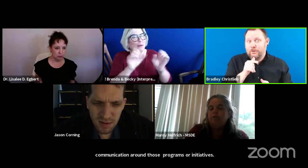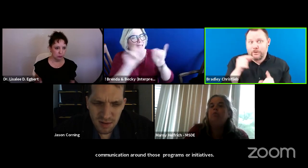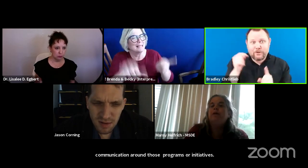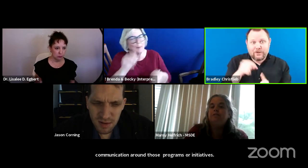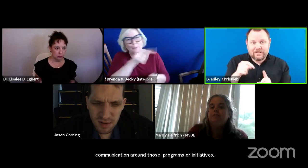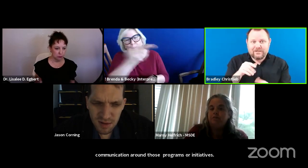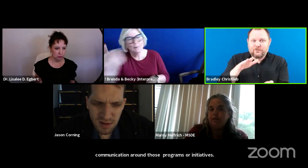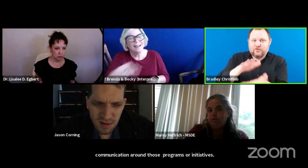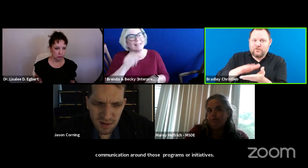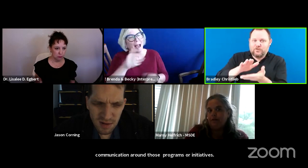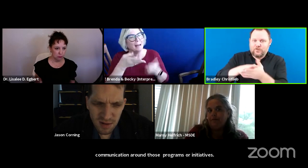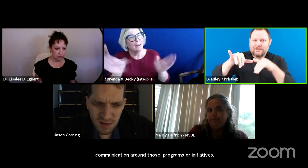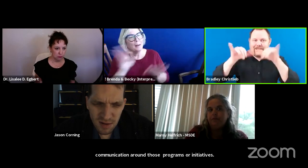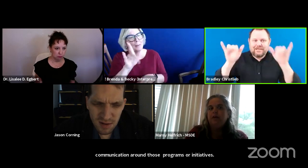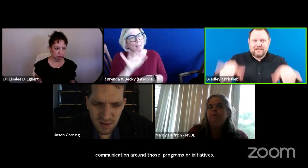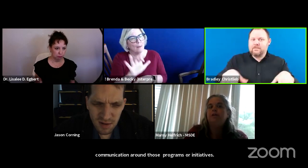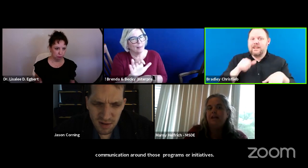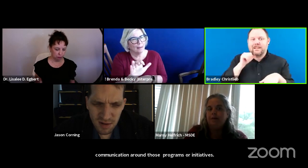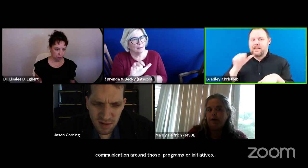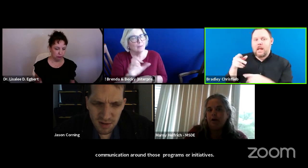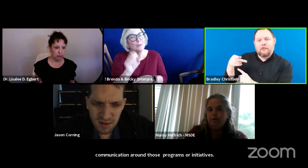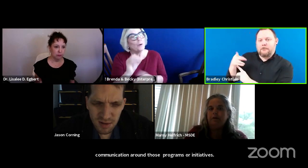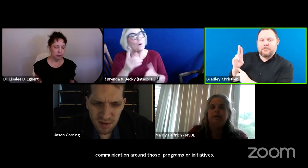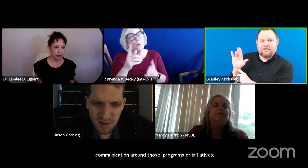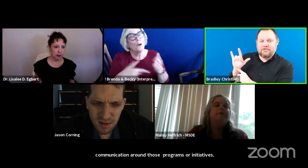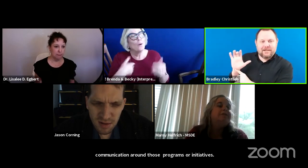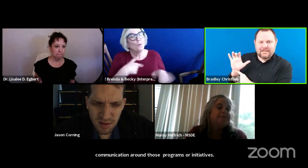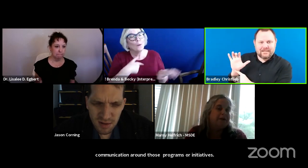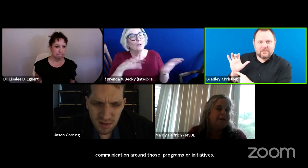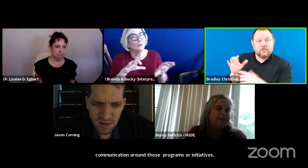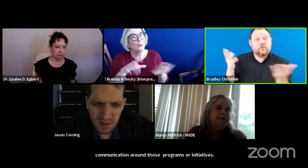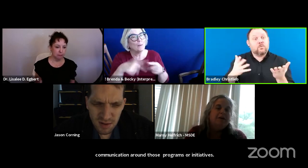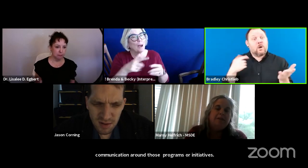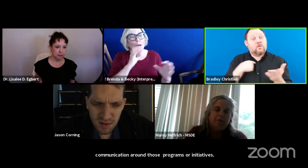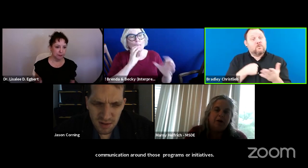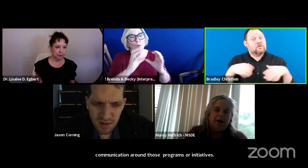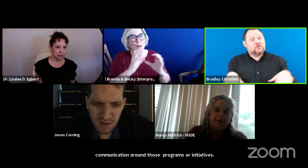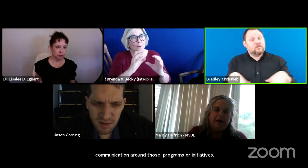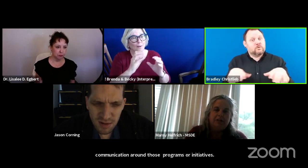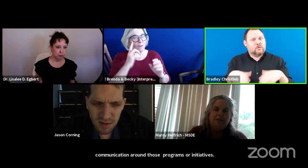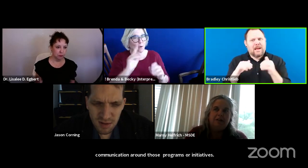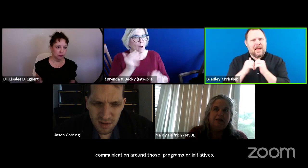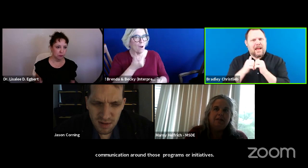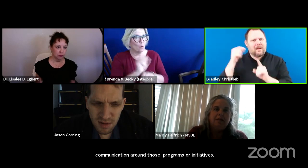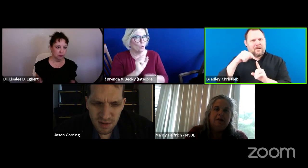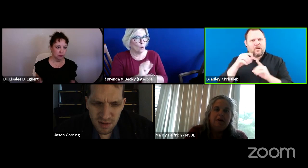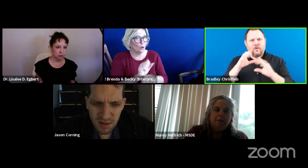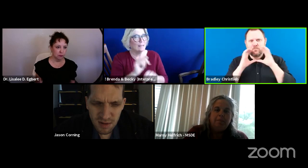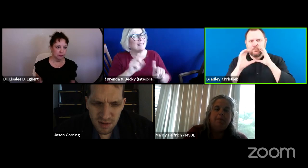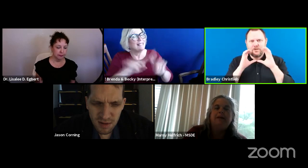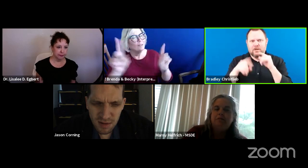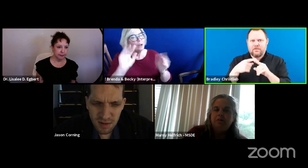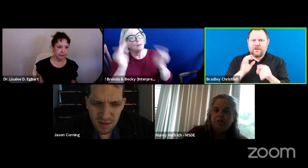So what we do in terms of communicating about our work is really different than what other agencies might do.